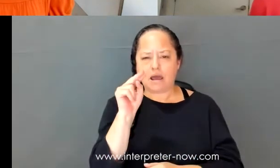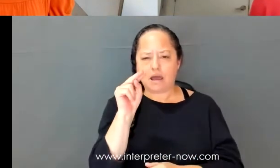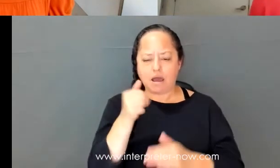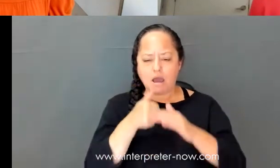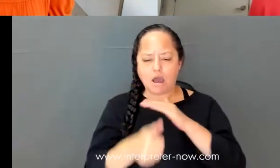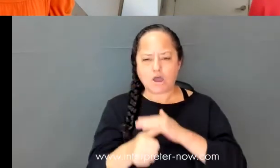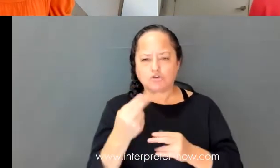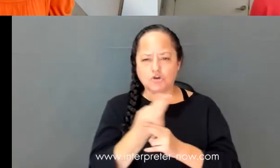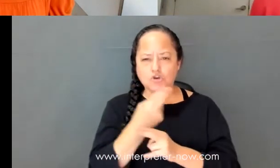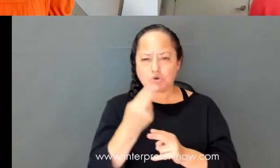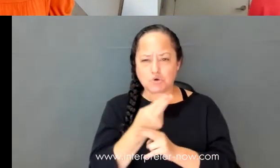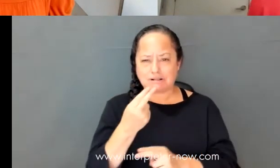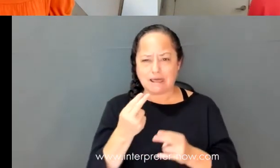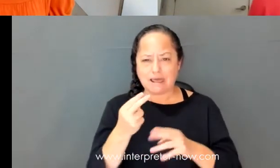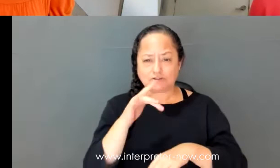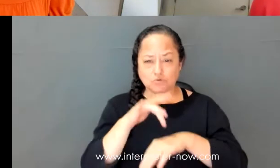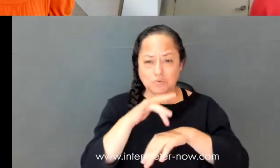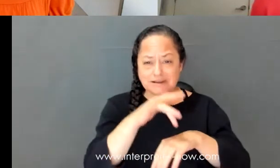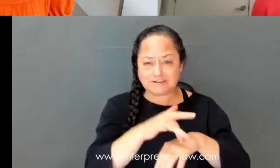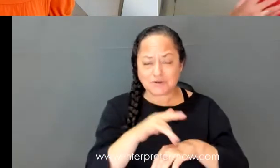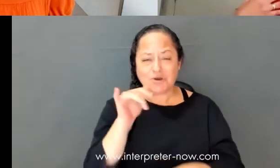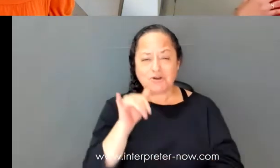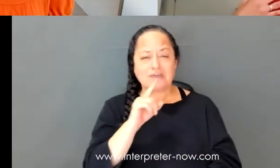And this is true no matter who you are, right?